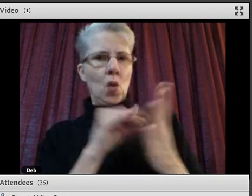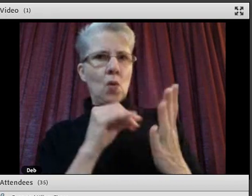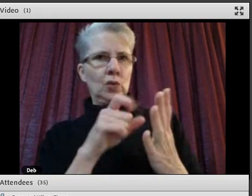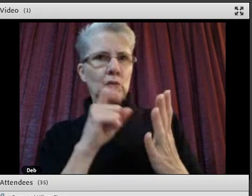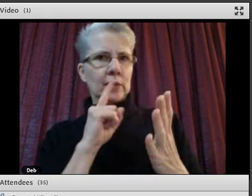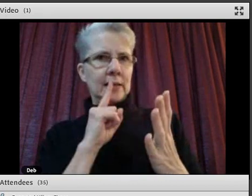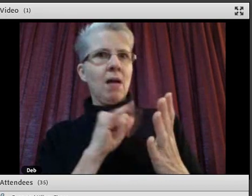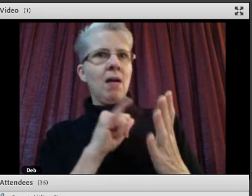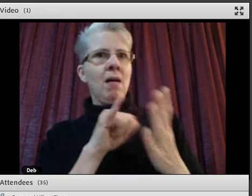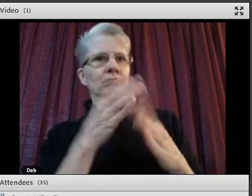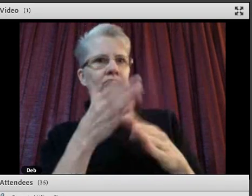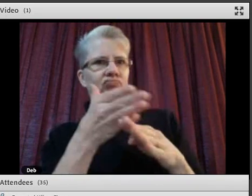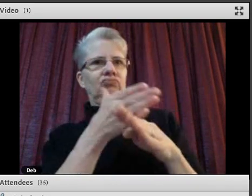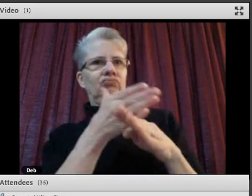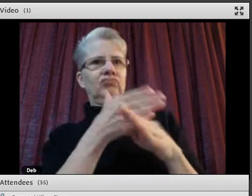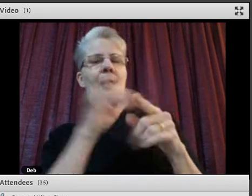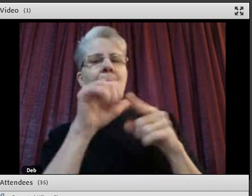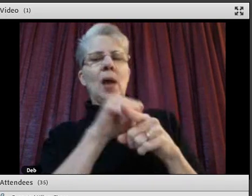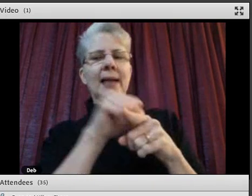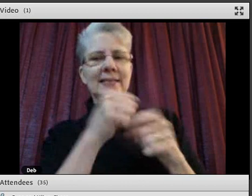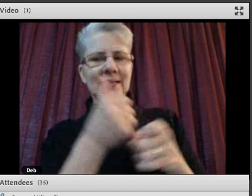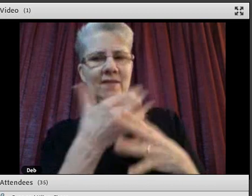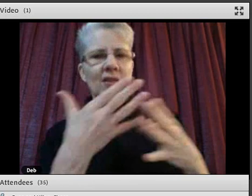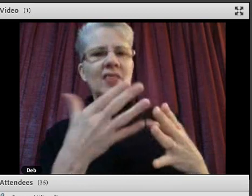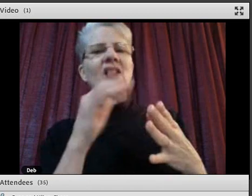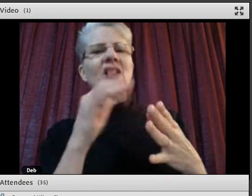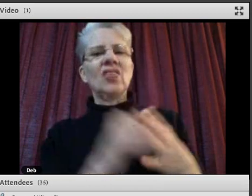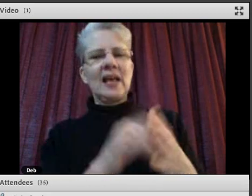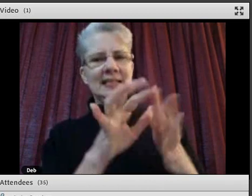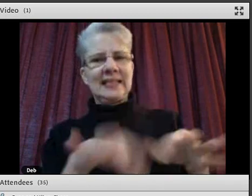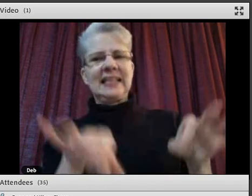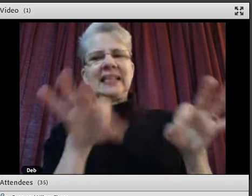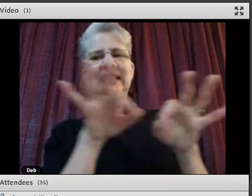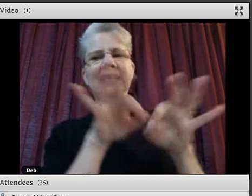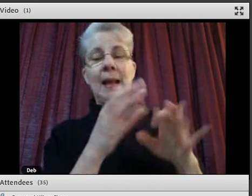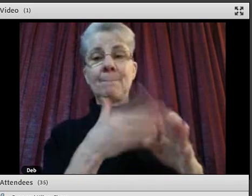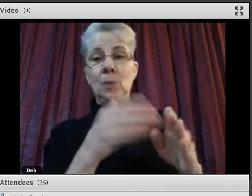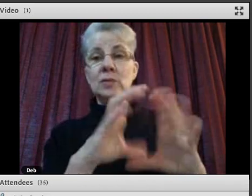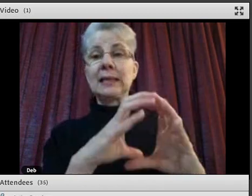until you get it where you need to be and the practice strategies and everything, that's key in my Music classes.